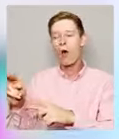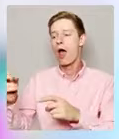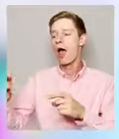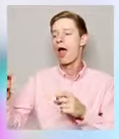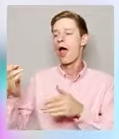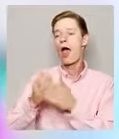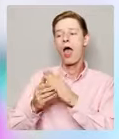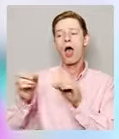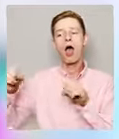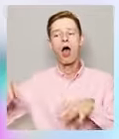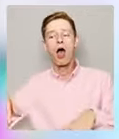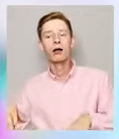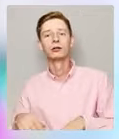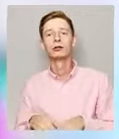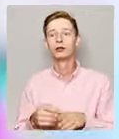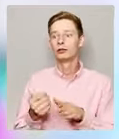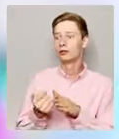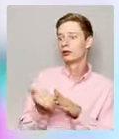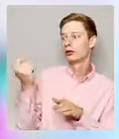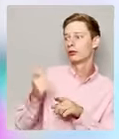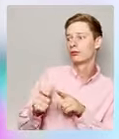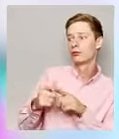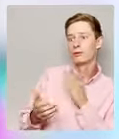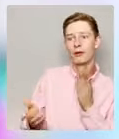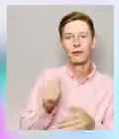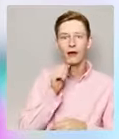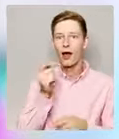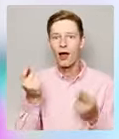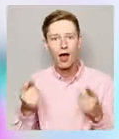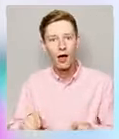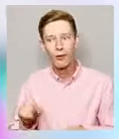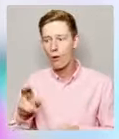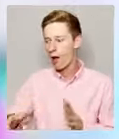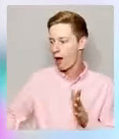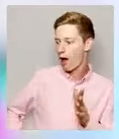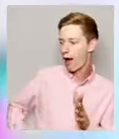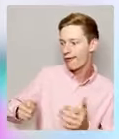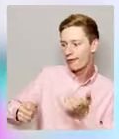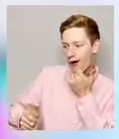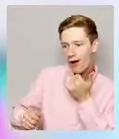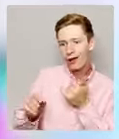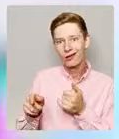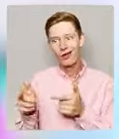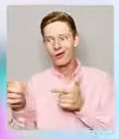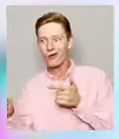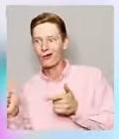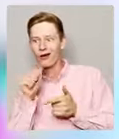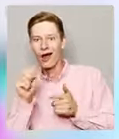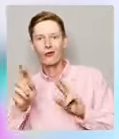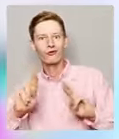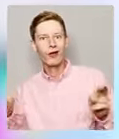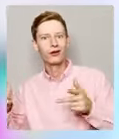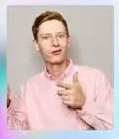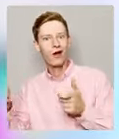The chamber may not properly eject the round. Ammunition may not be grabbed or may not be loaded and the weapon may not be ready for firing,